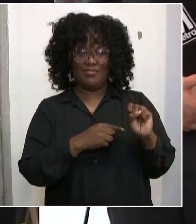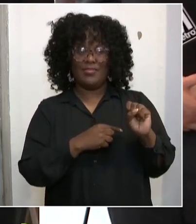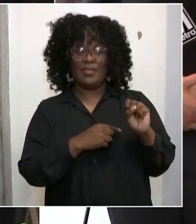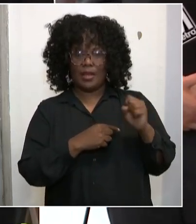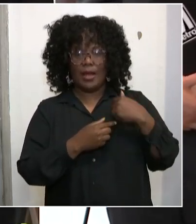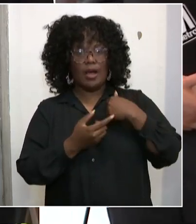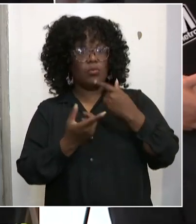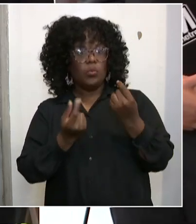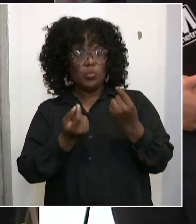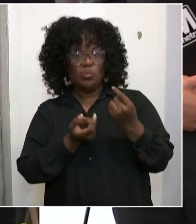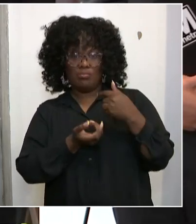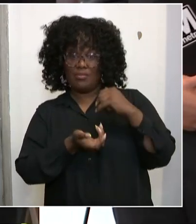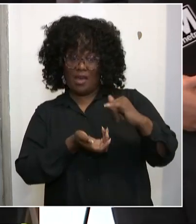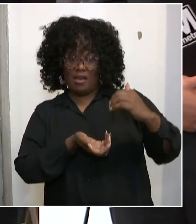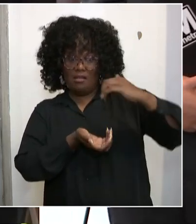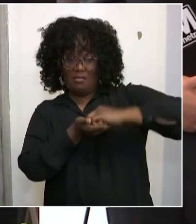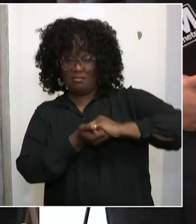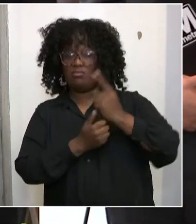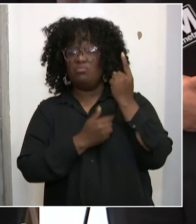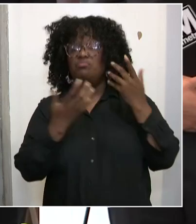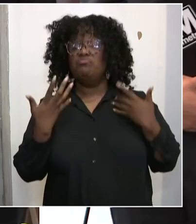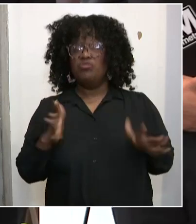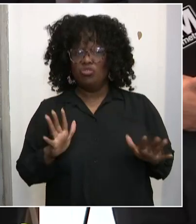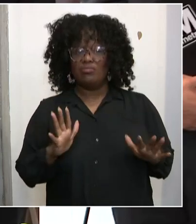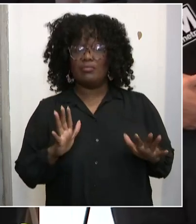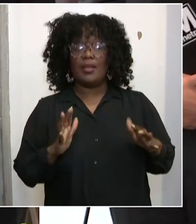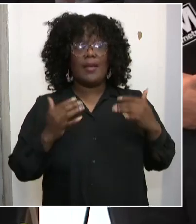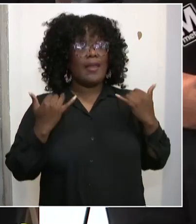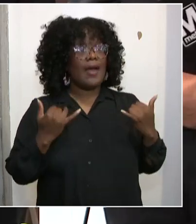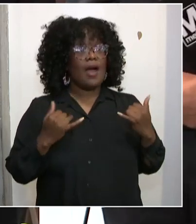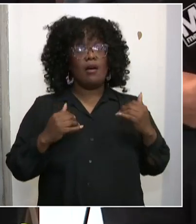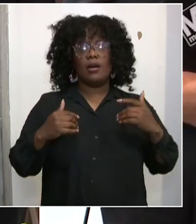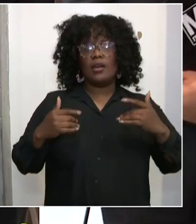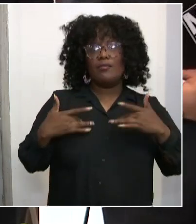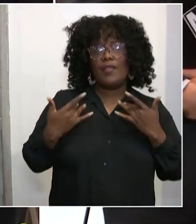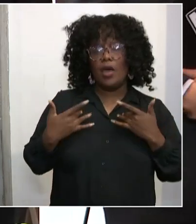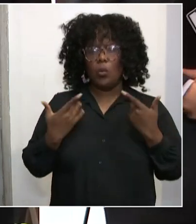things that we can do for our young people and I am proud to say that this year our police